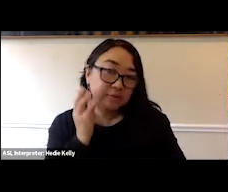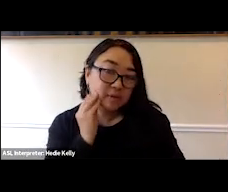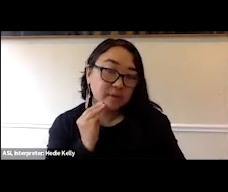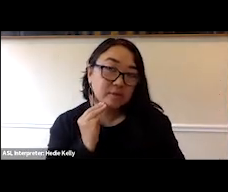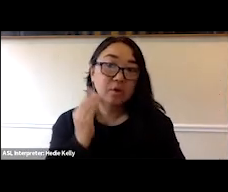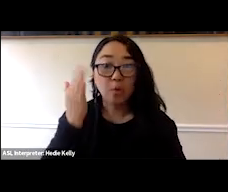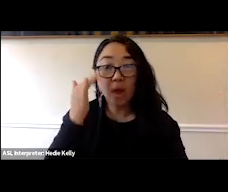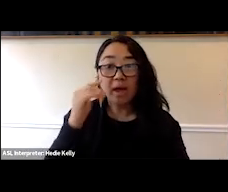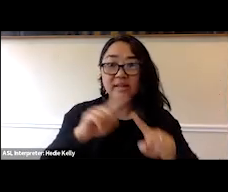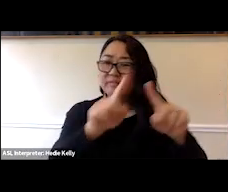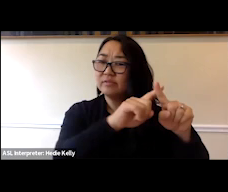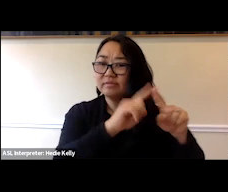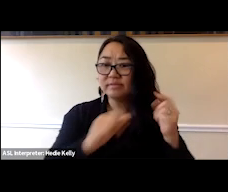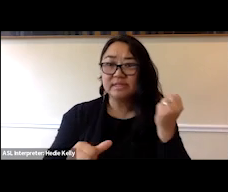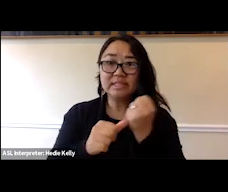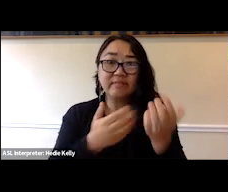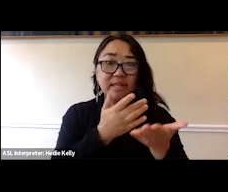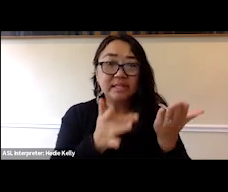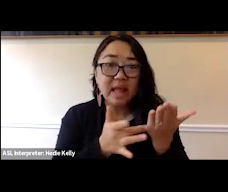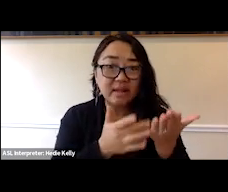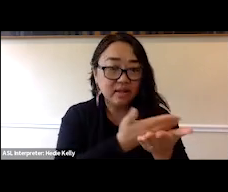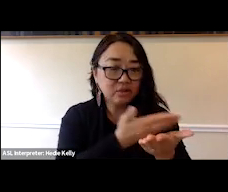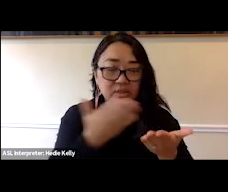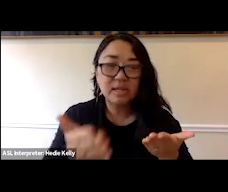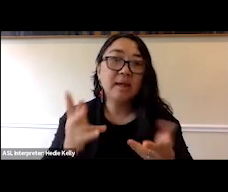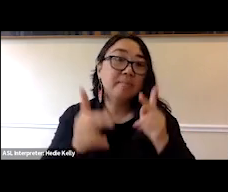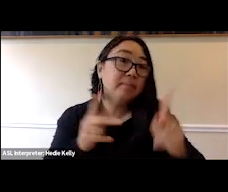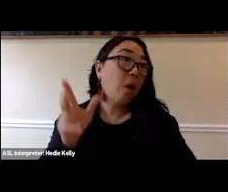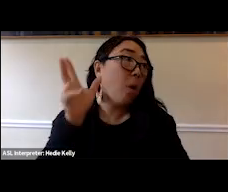of technologies, people who are listening to your content get to maybe listen to all